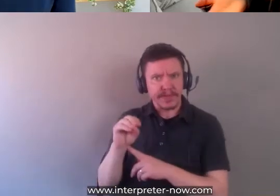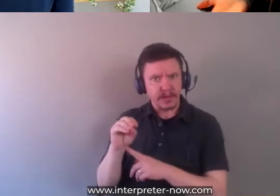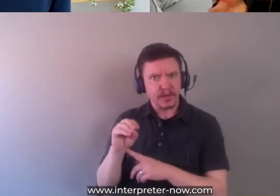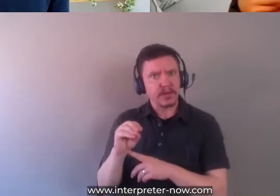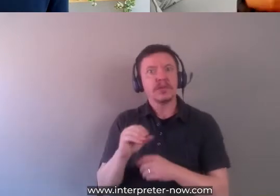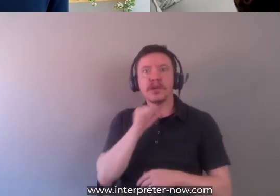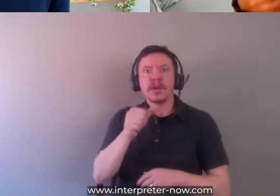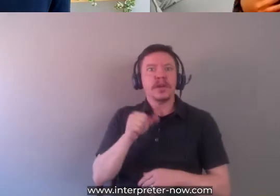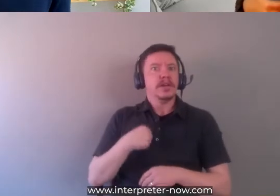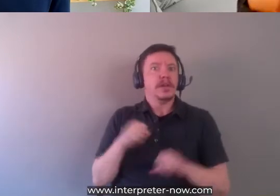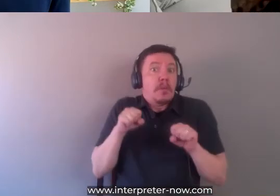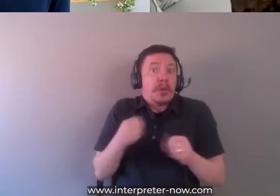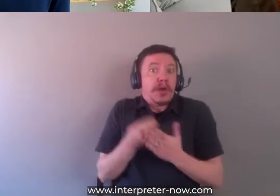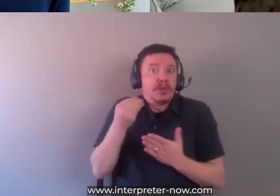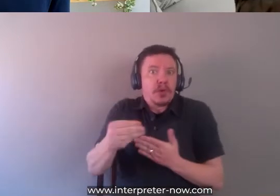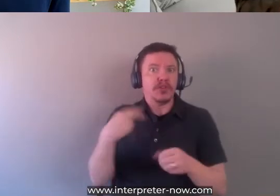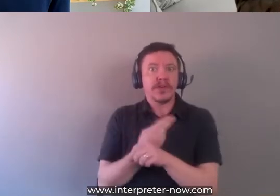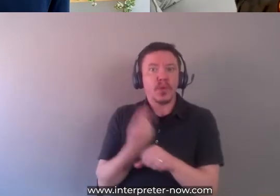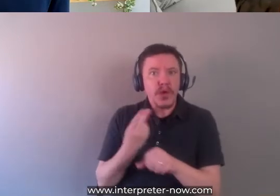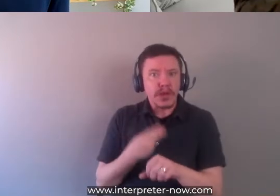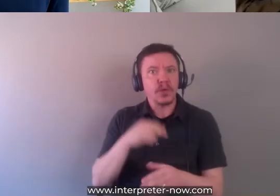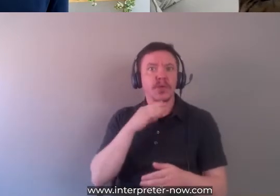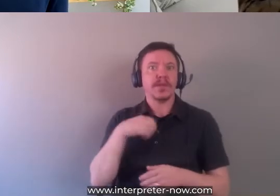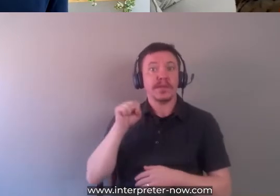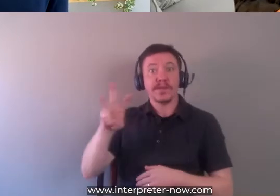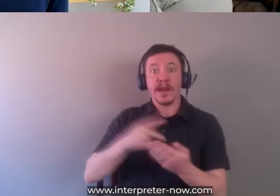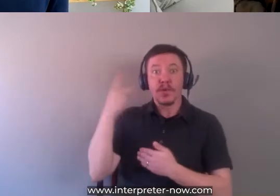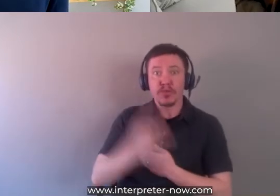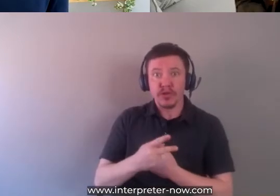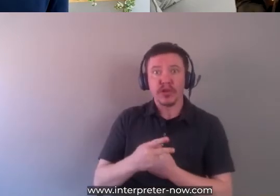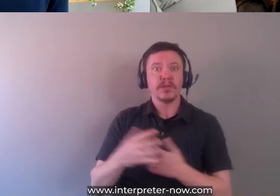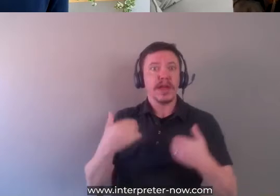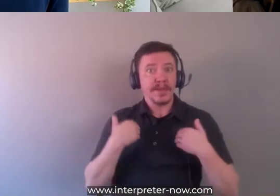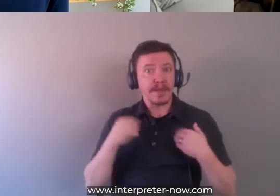purchase and use a software programme that might have deleterious or harmful effects.